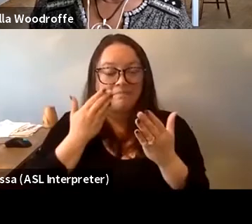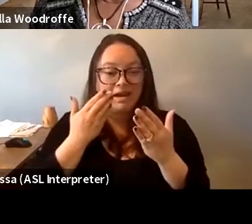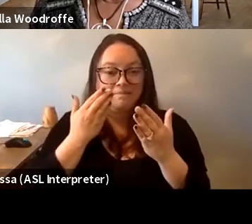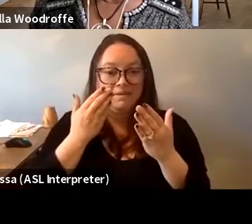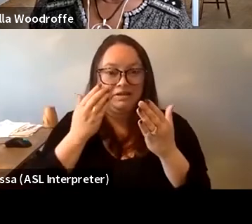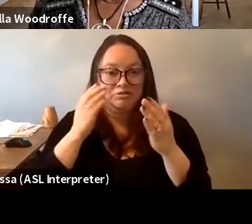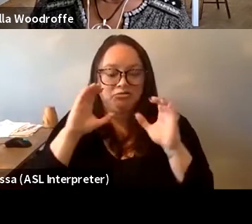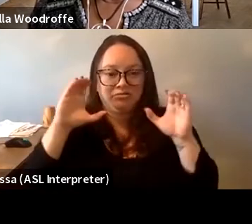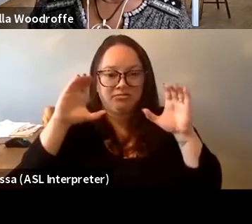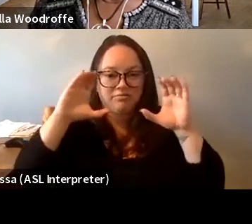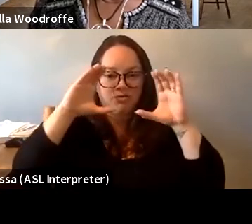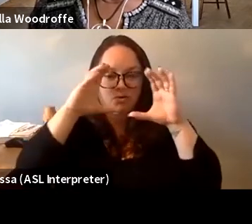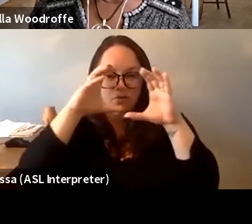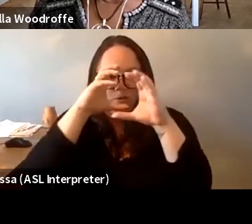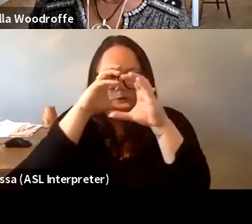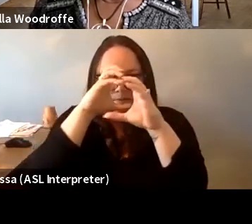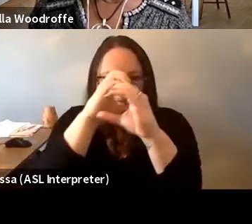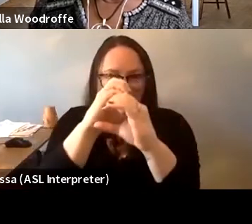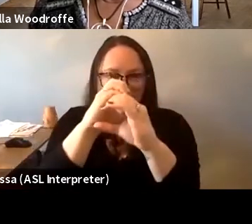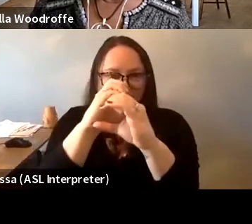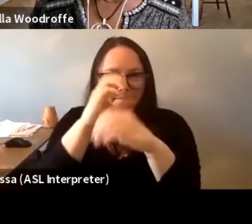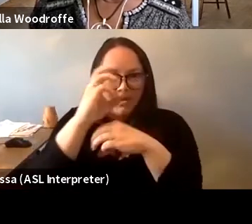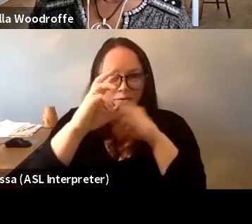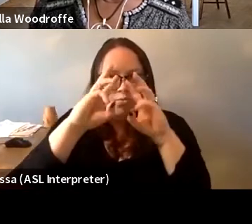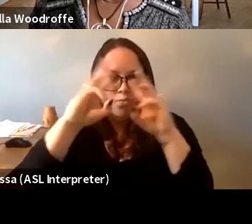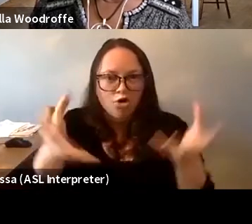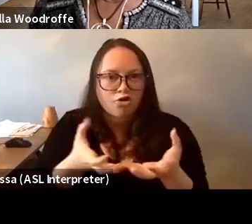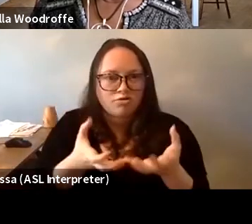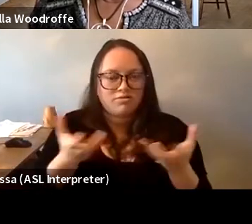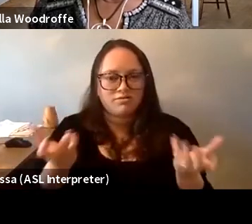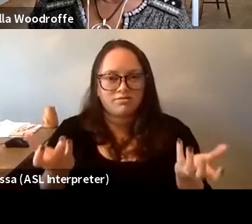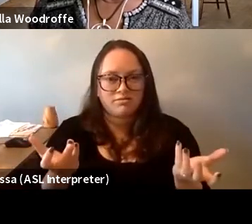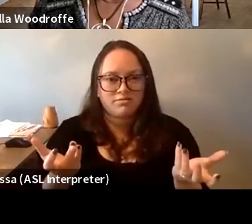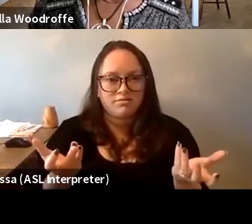around, but I, you know, my hope is, it's going to get better my